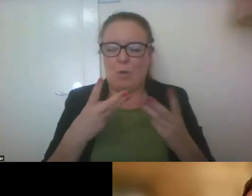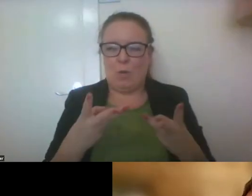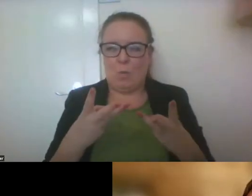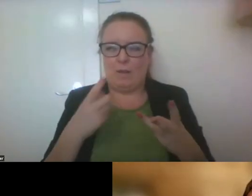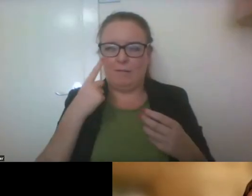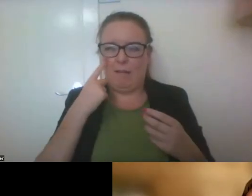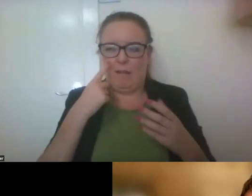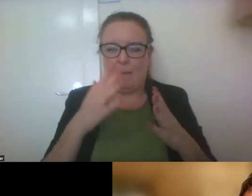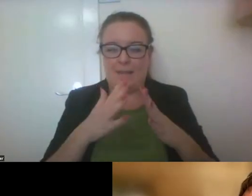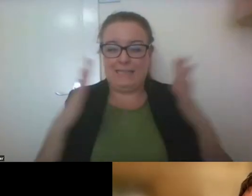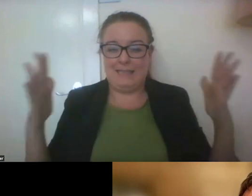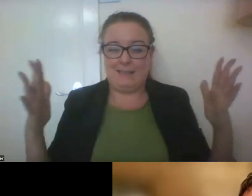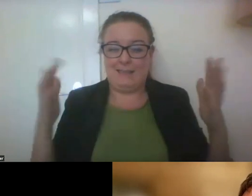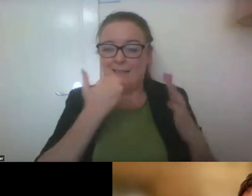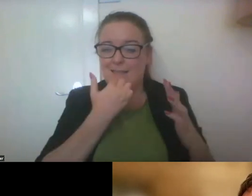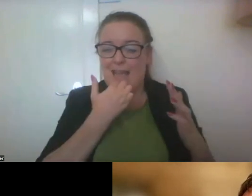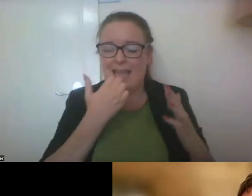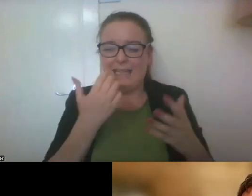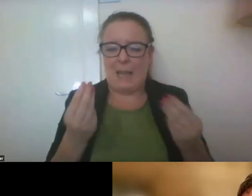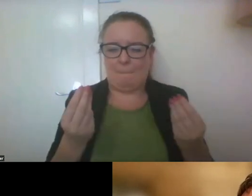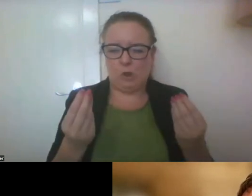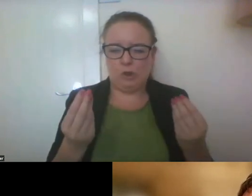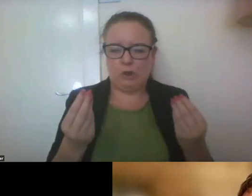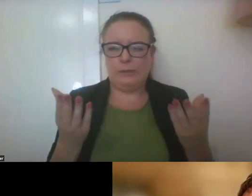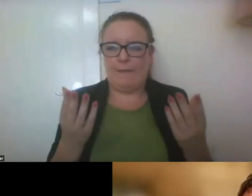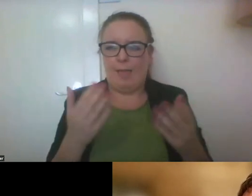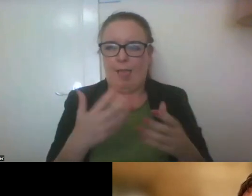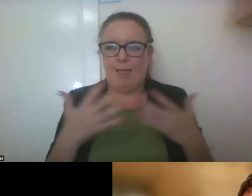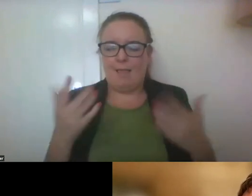Because a lot of our venues, very similar to the regional